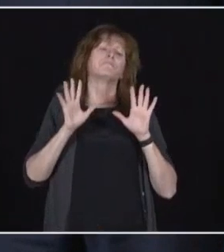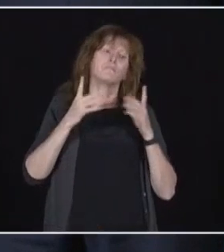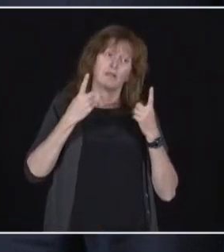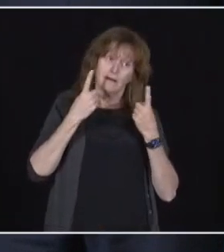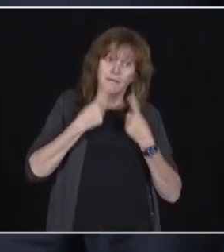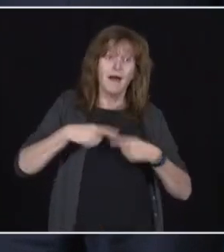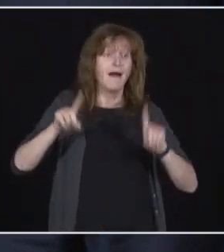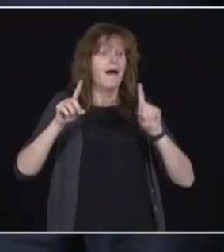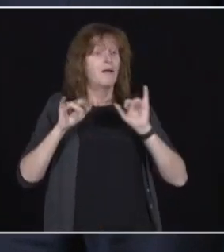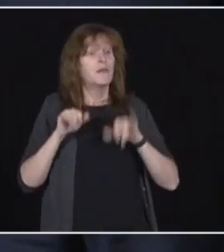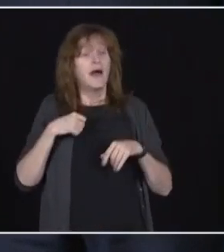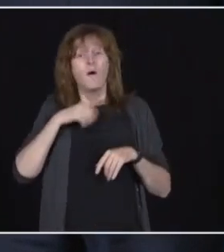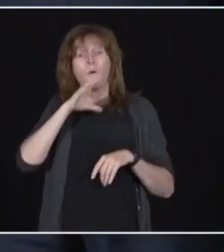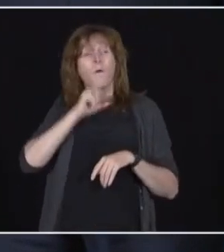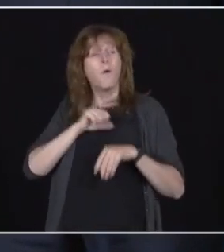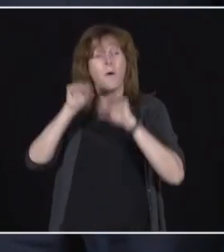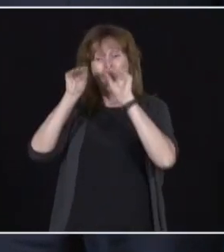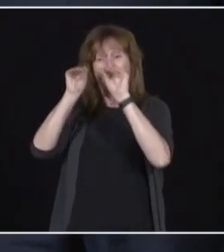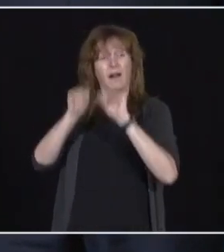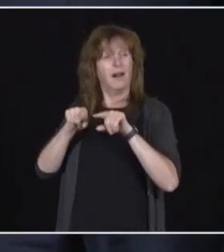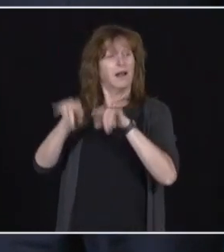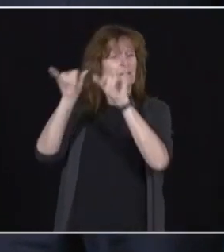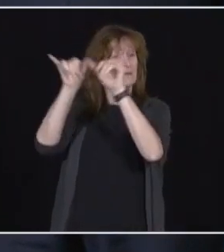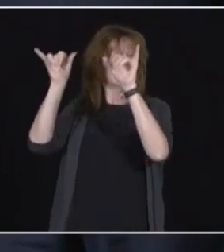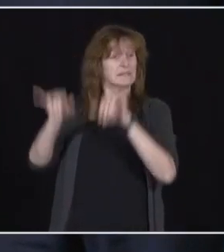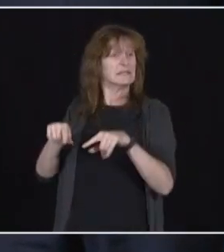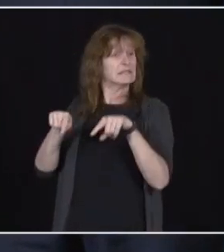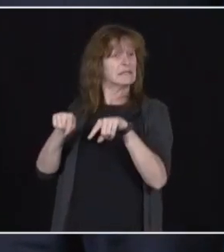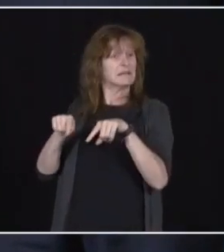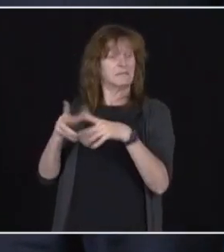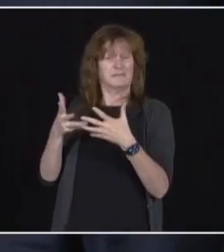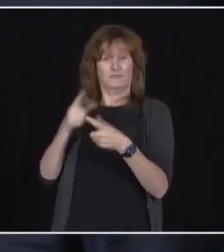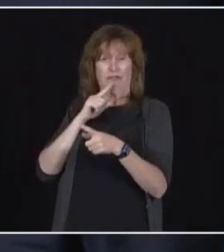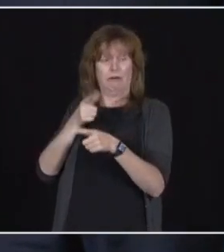systems that no longer meet the needs of public health units.